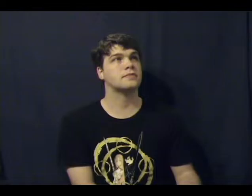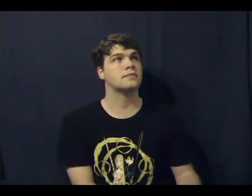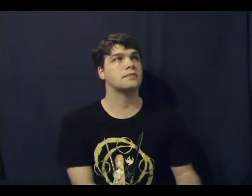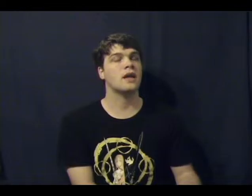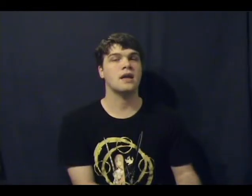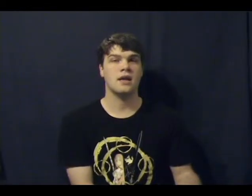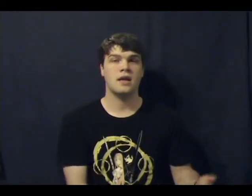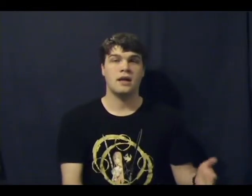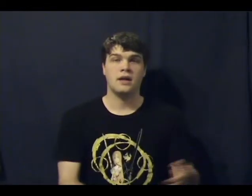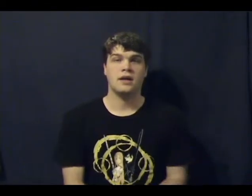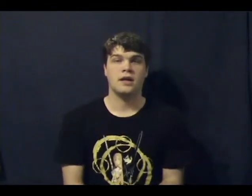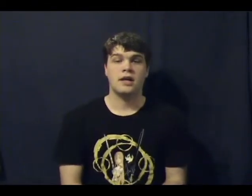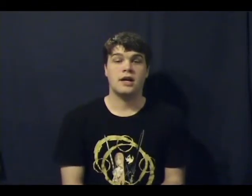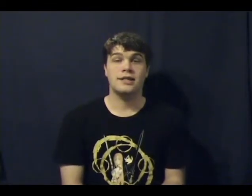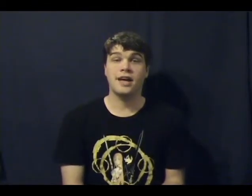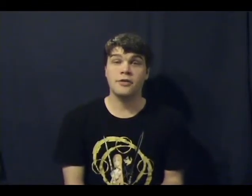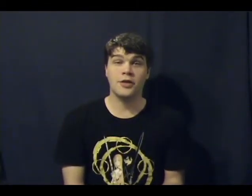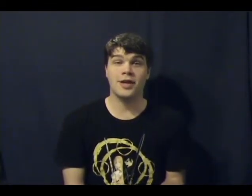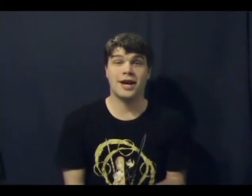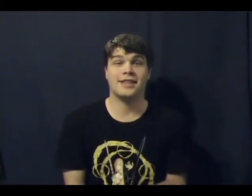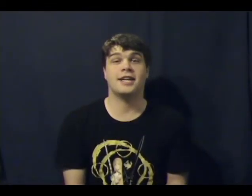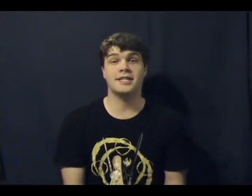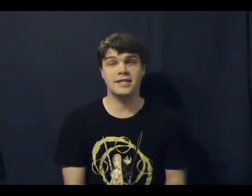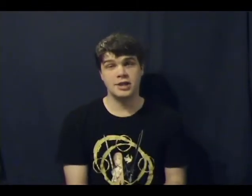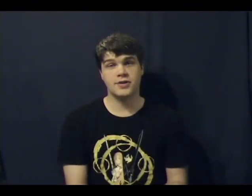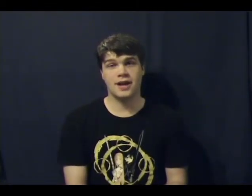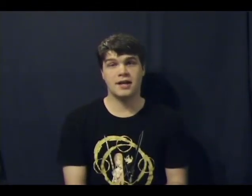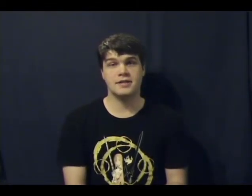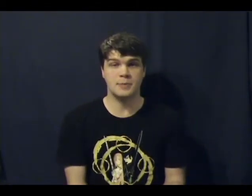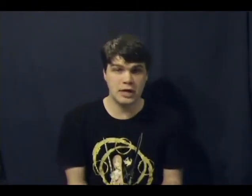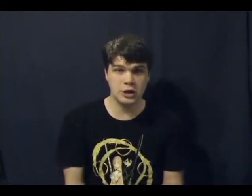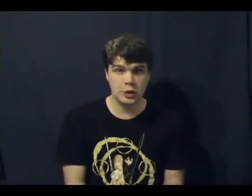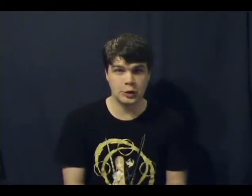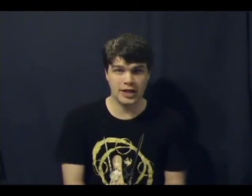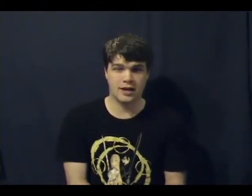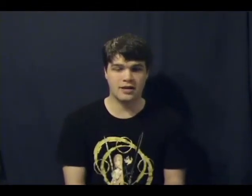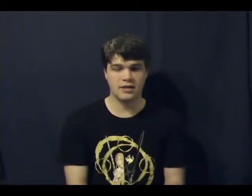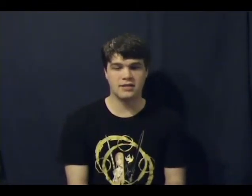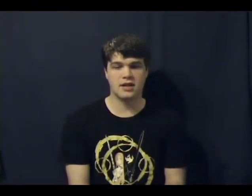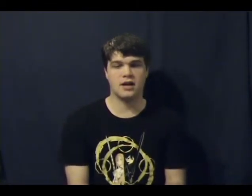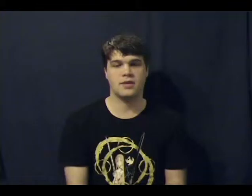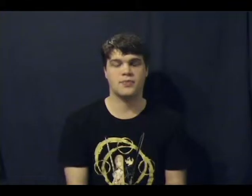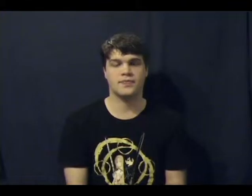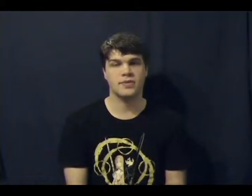Another thing I'd like to teach you guys, especially early on in this